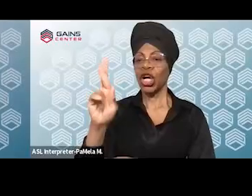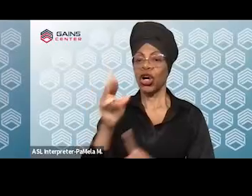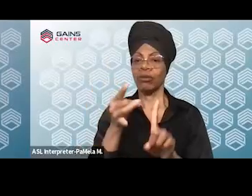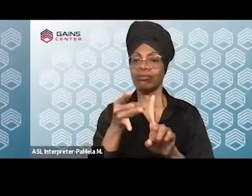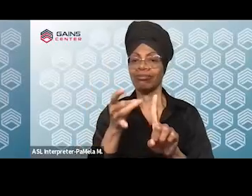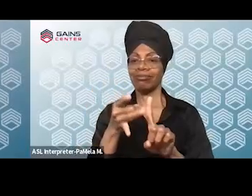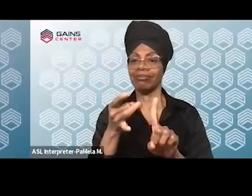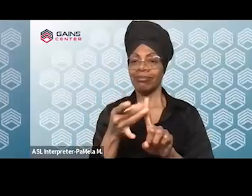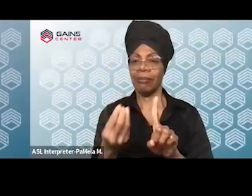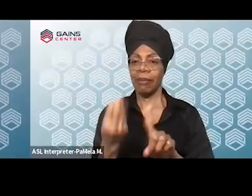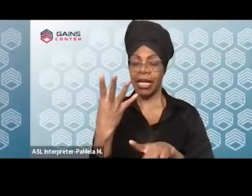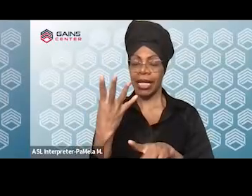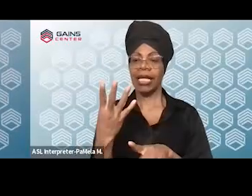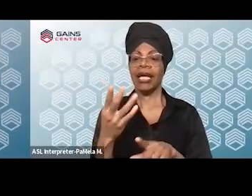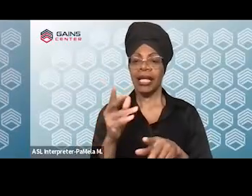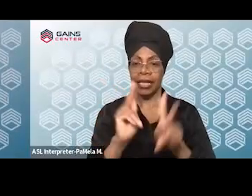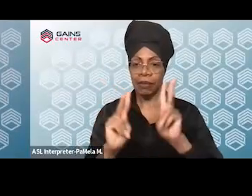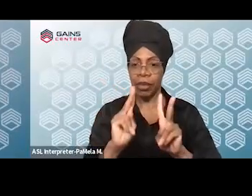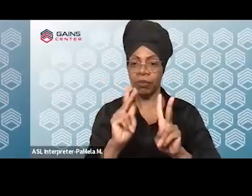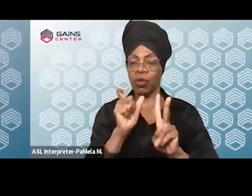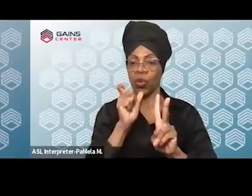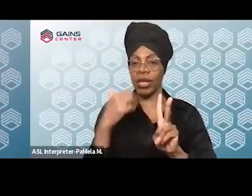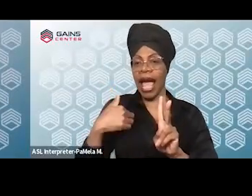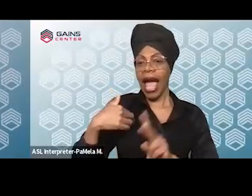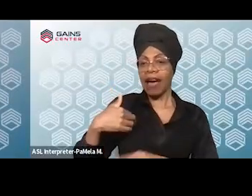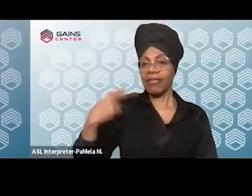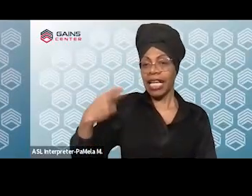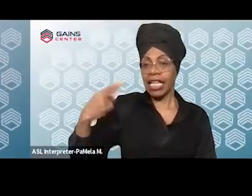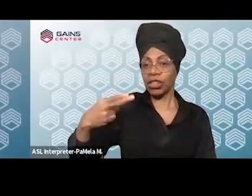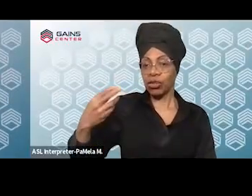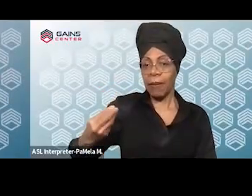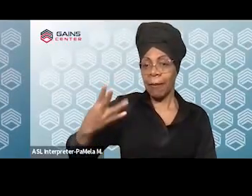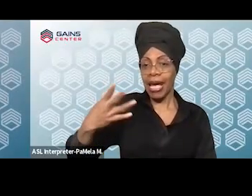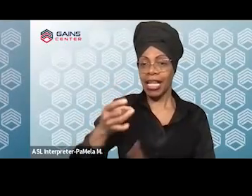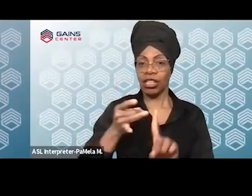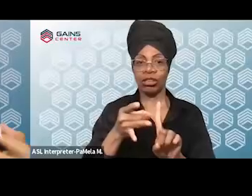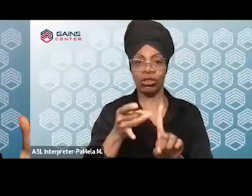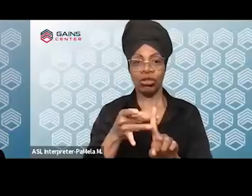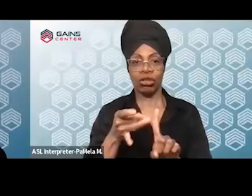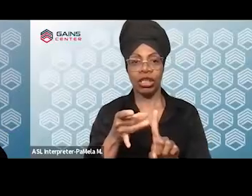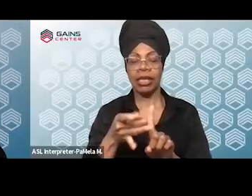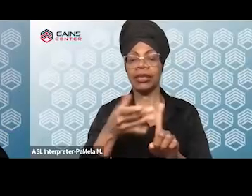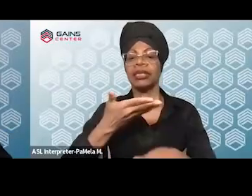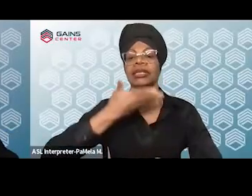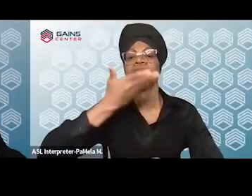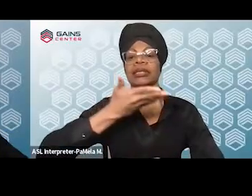who have these histories be triggered by sensory stimuli, such as smell, sound, sensations.